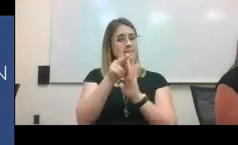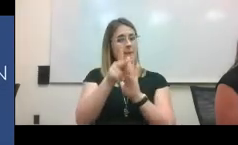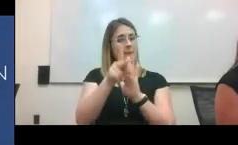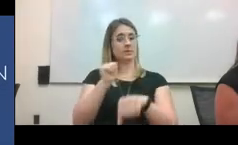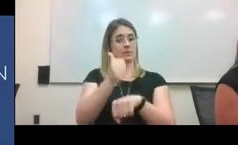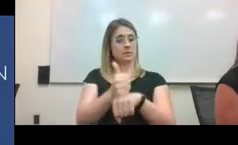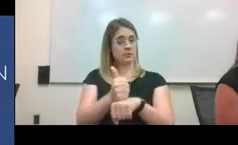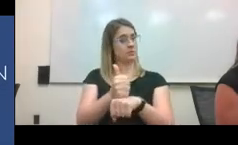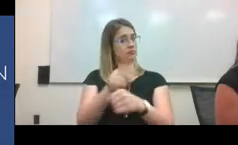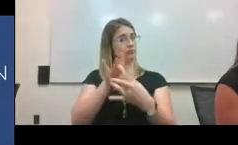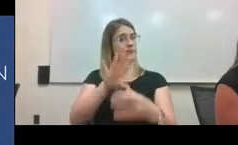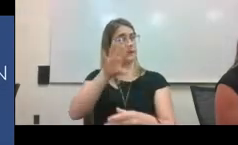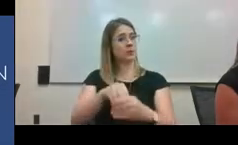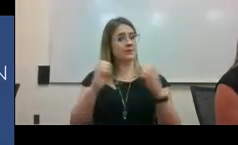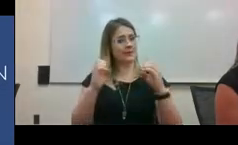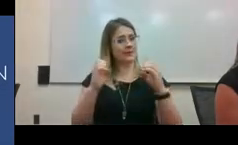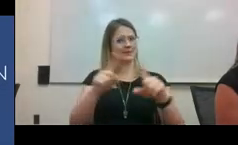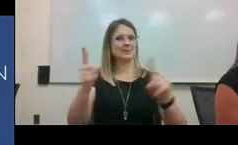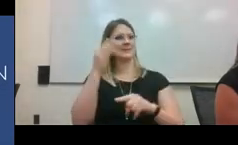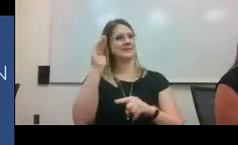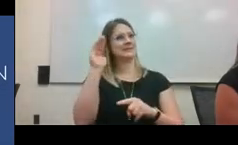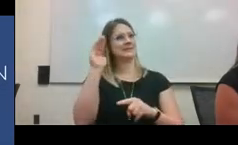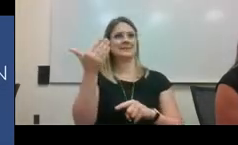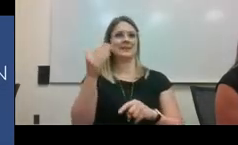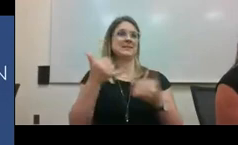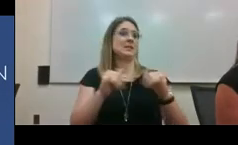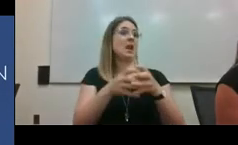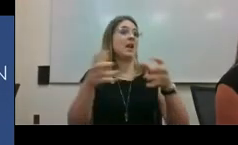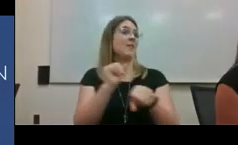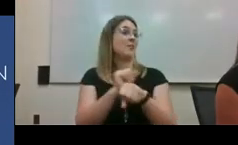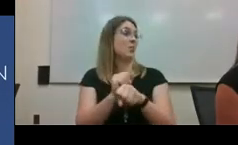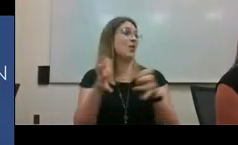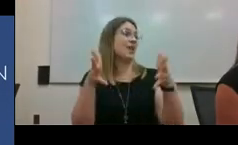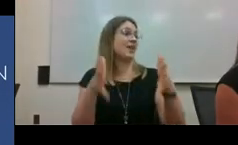yet there seems to be a lot of work that needs to be done. What advice would you have for those on the phone